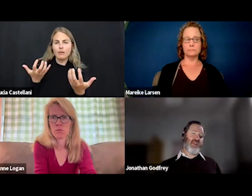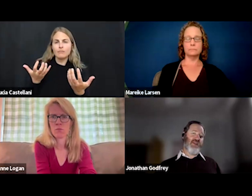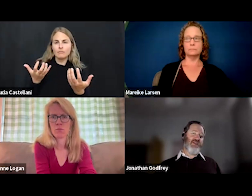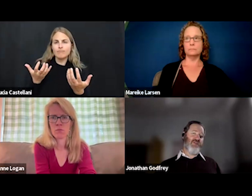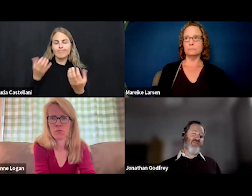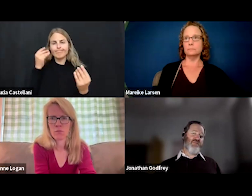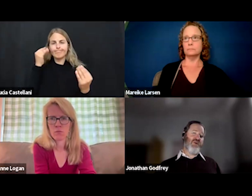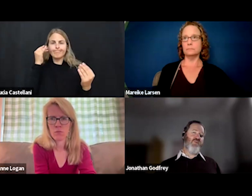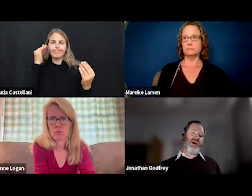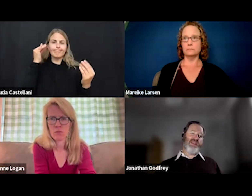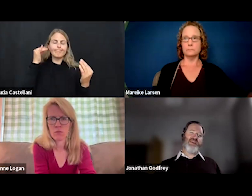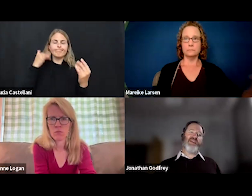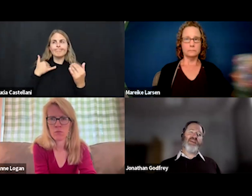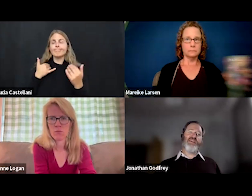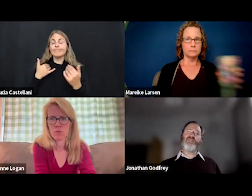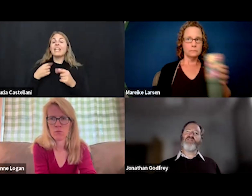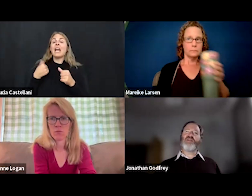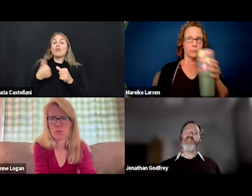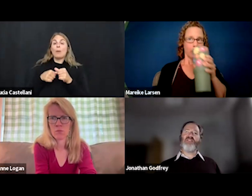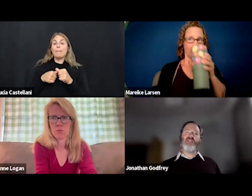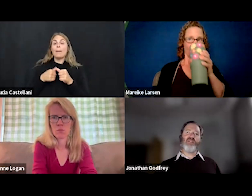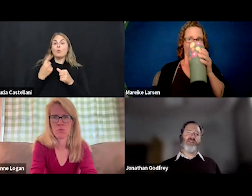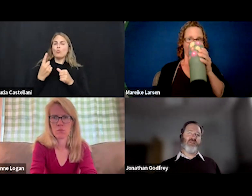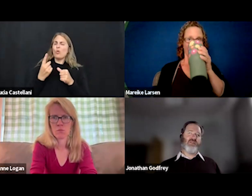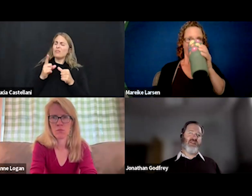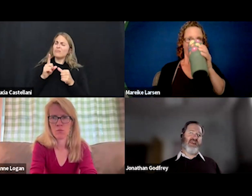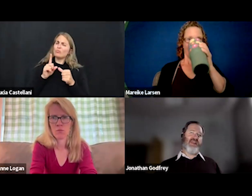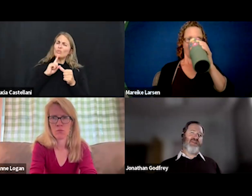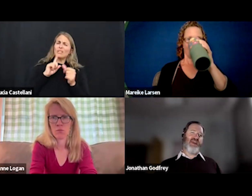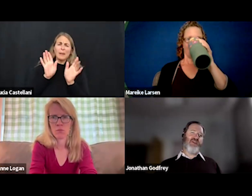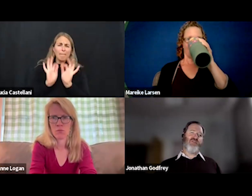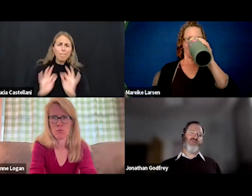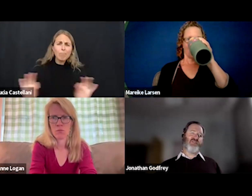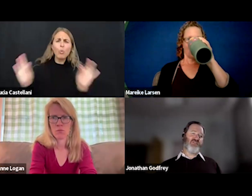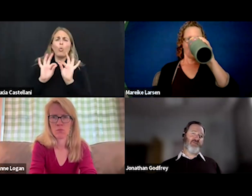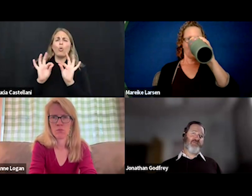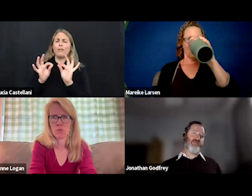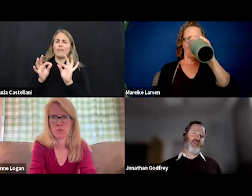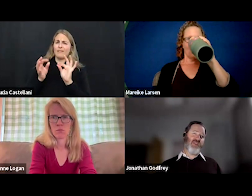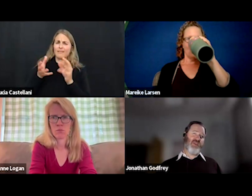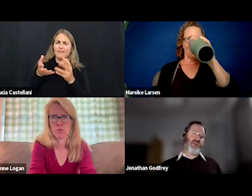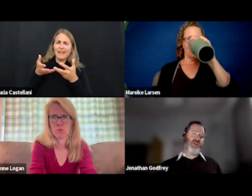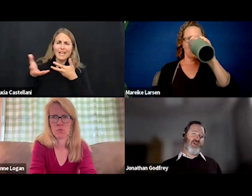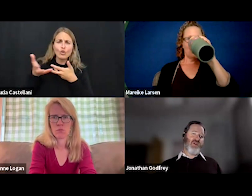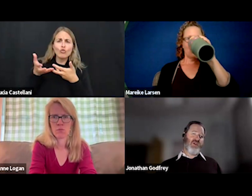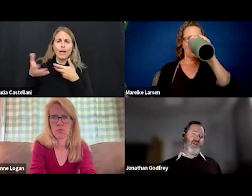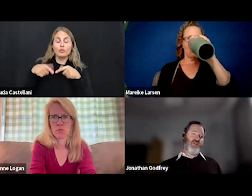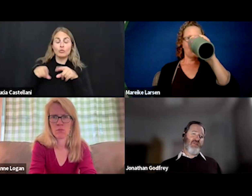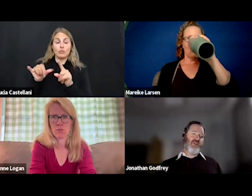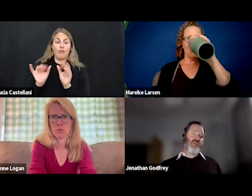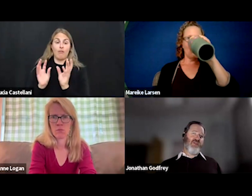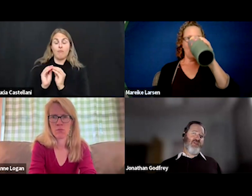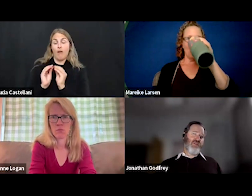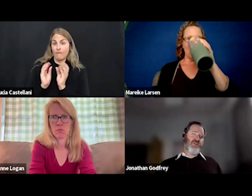And I remember one key interaction at that conference.